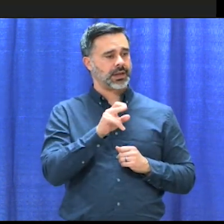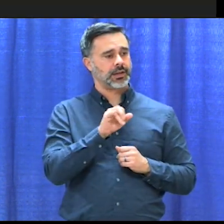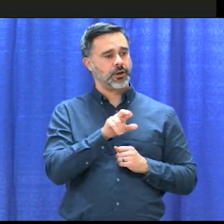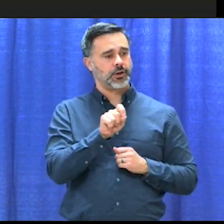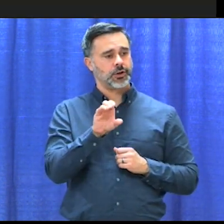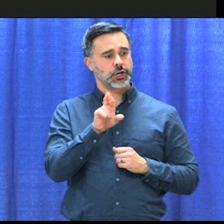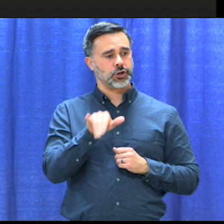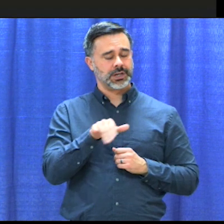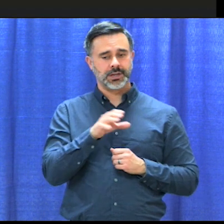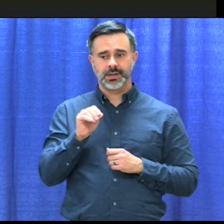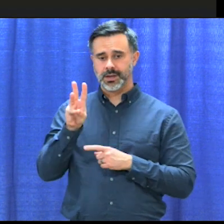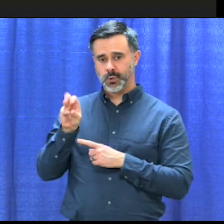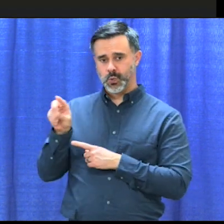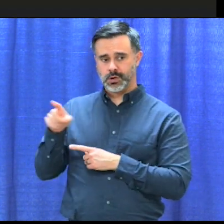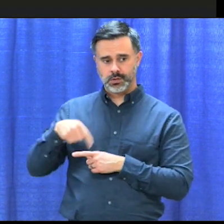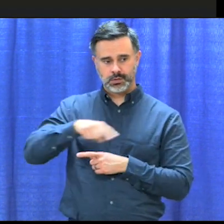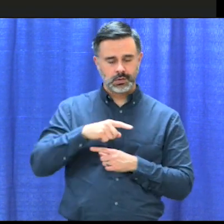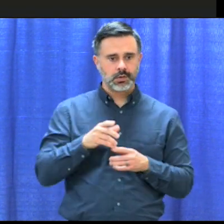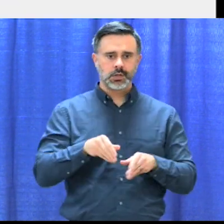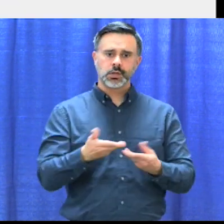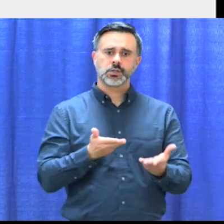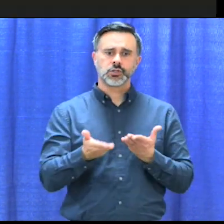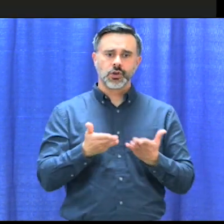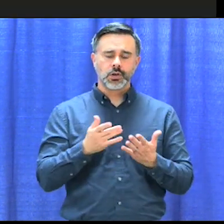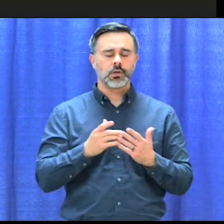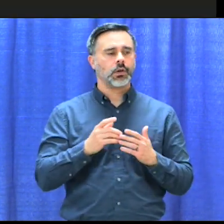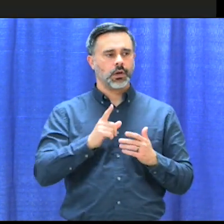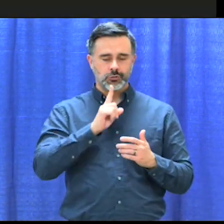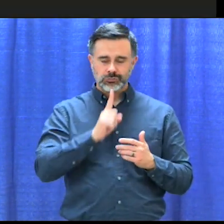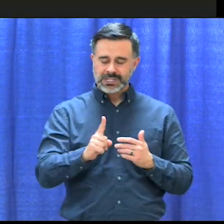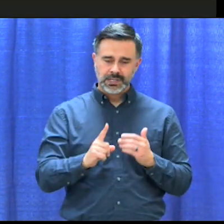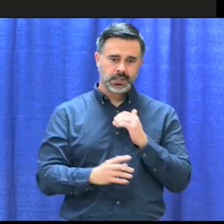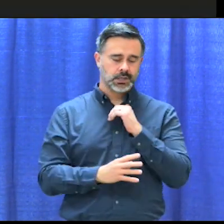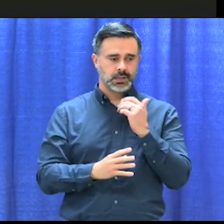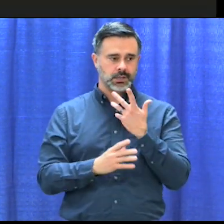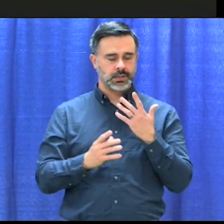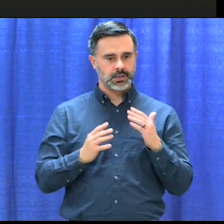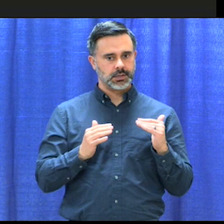most underserved communities not just in the state but in the West.